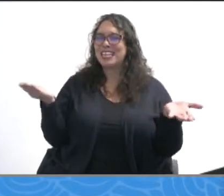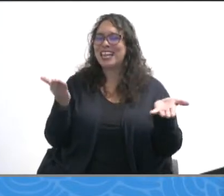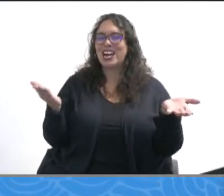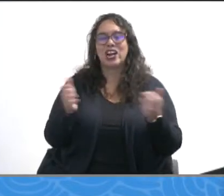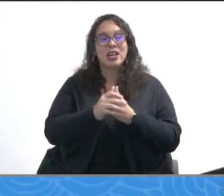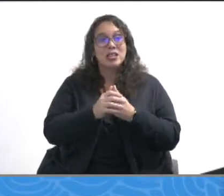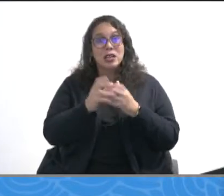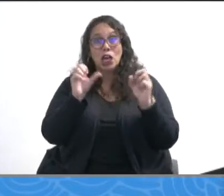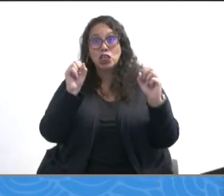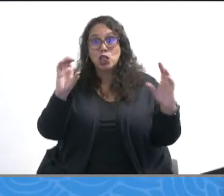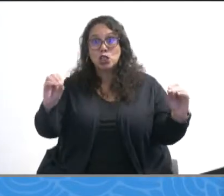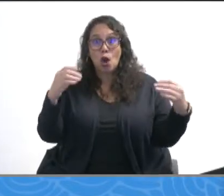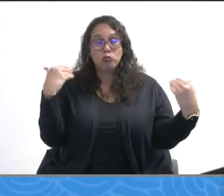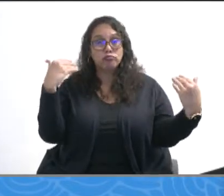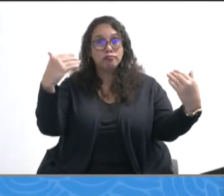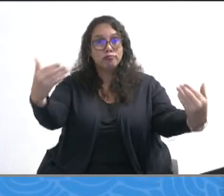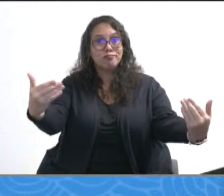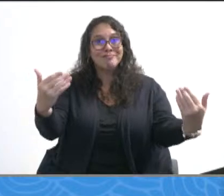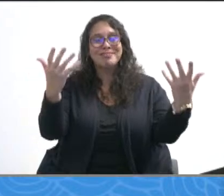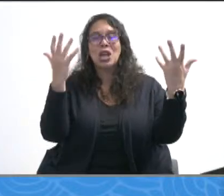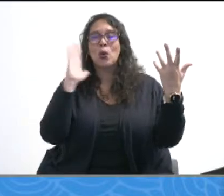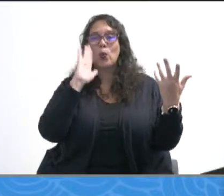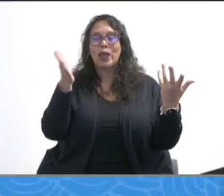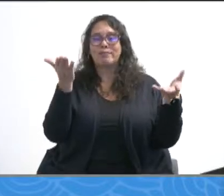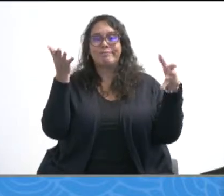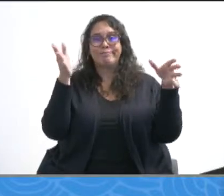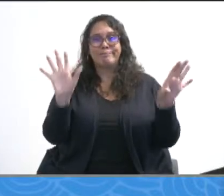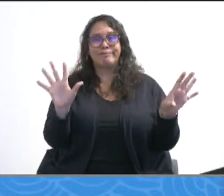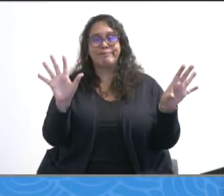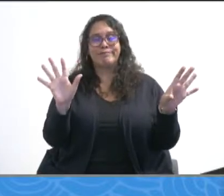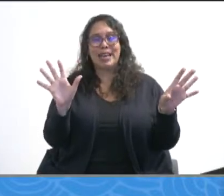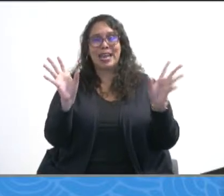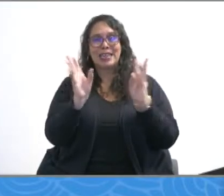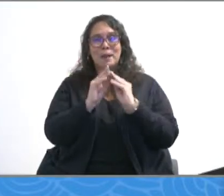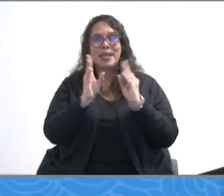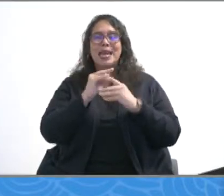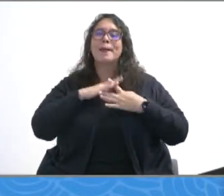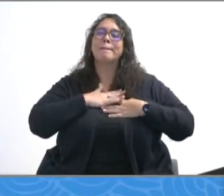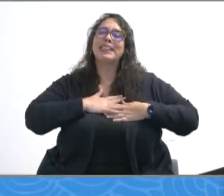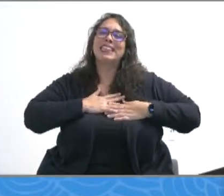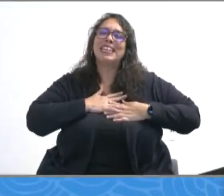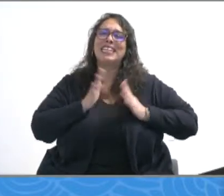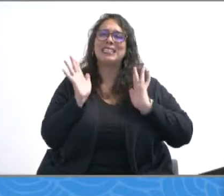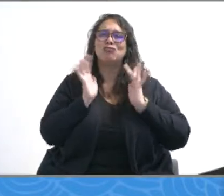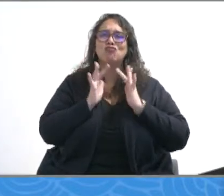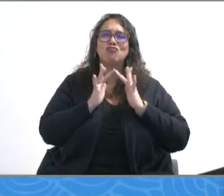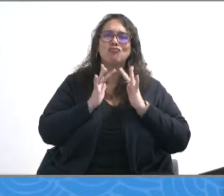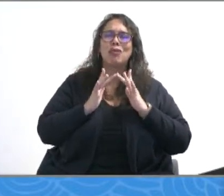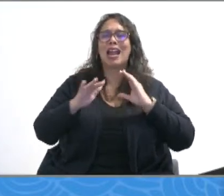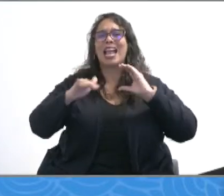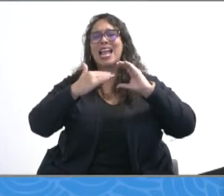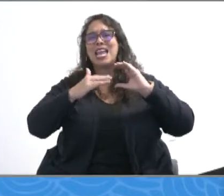And so we'll go ahead and we will adjourn our meeting. Please reach out, send us an email,